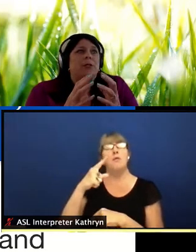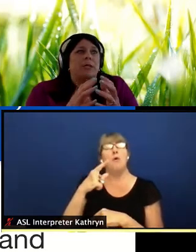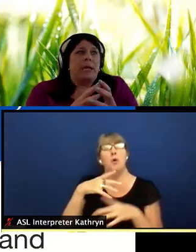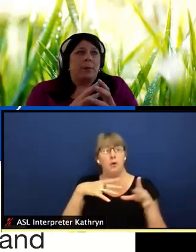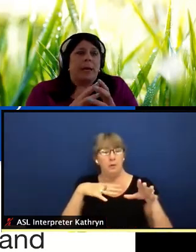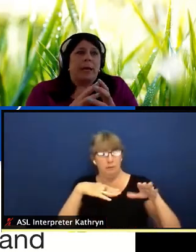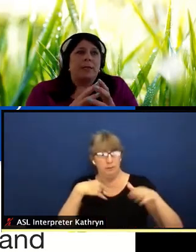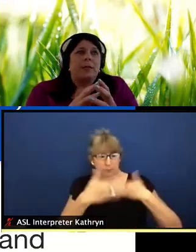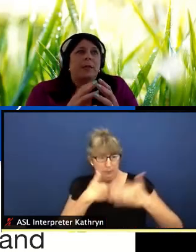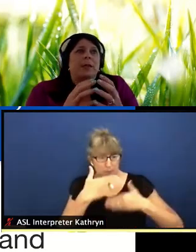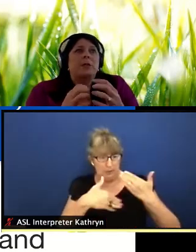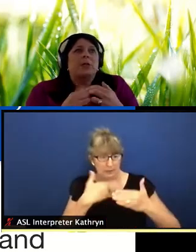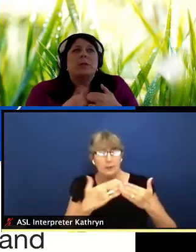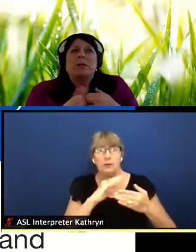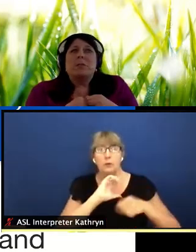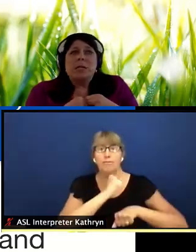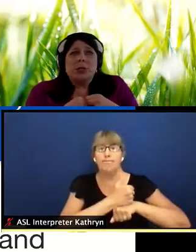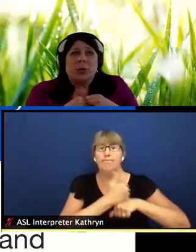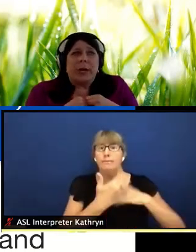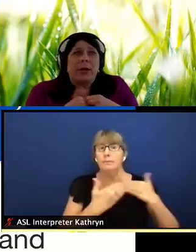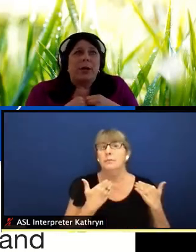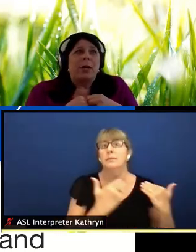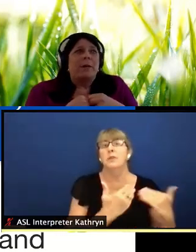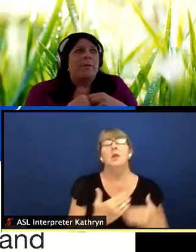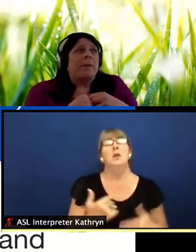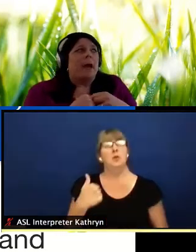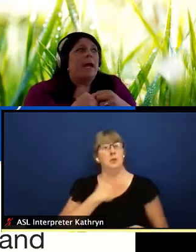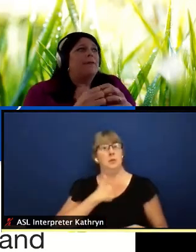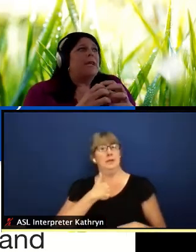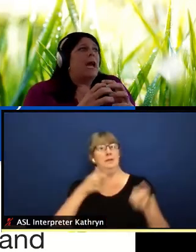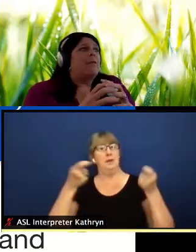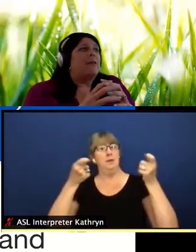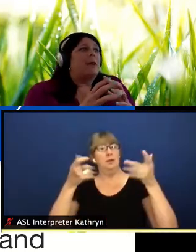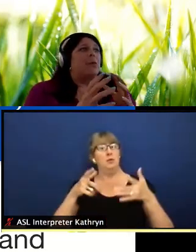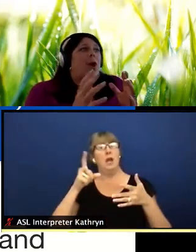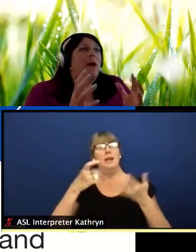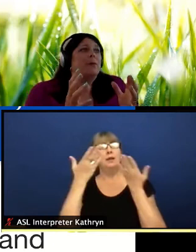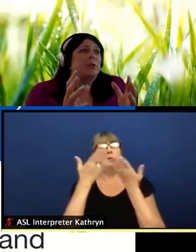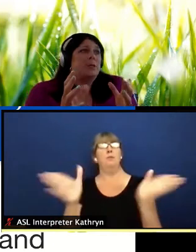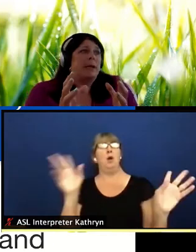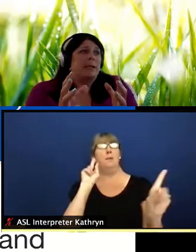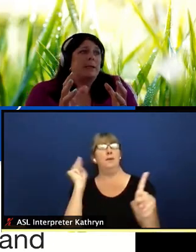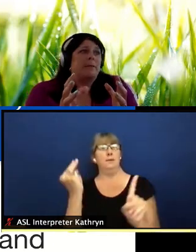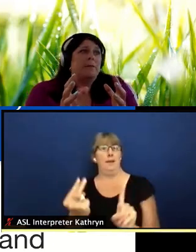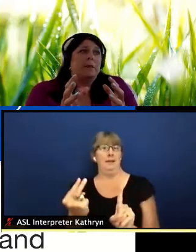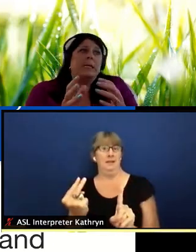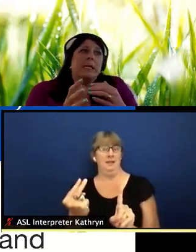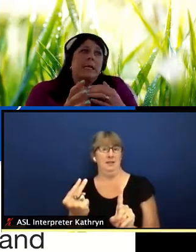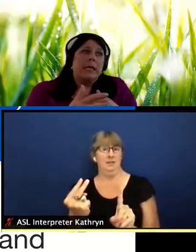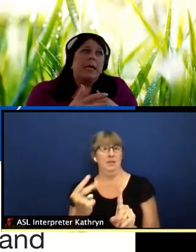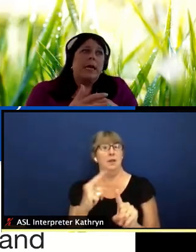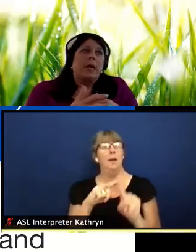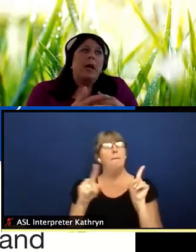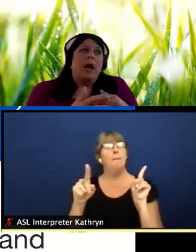to take place. So as an administrator. I have to have a very broad perspective, but to get there.